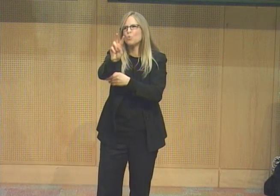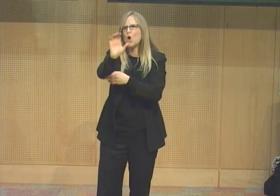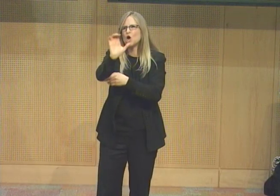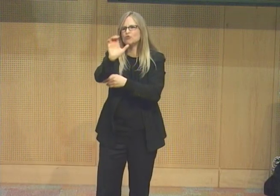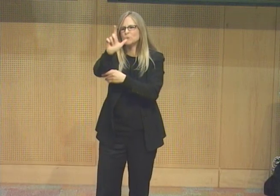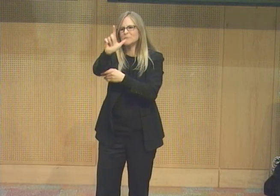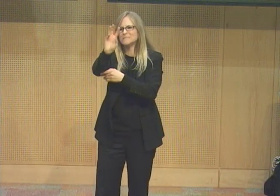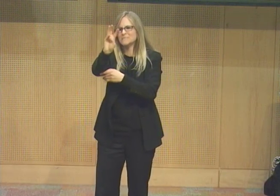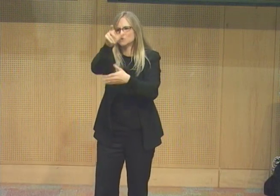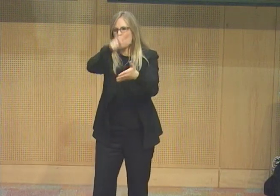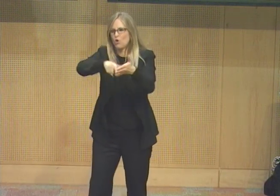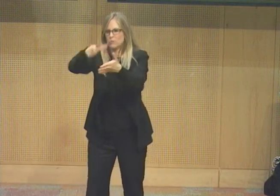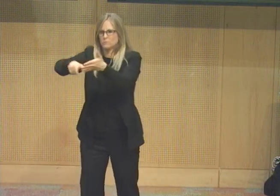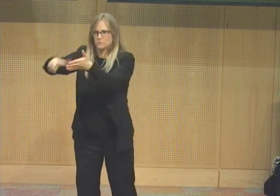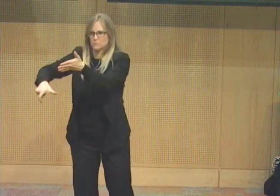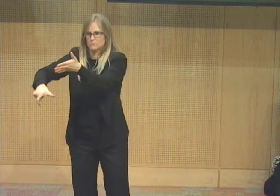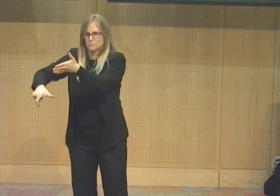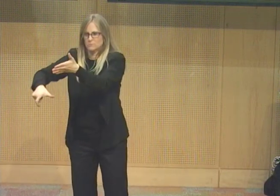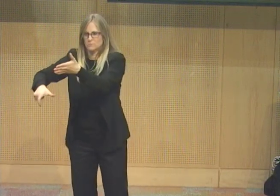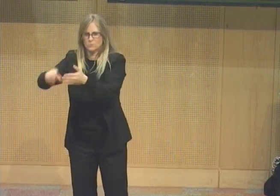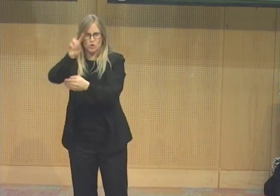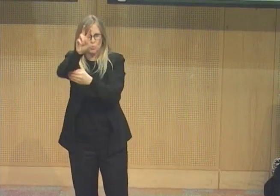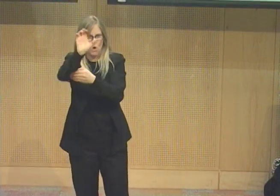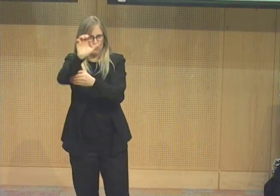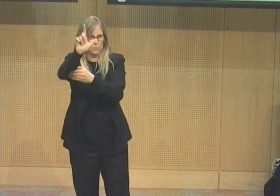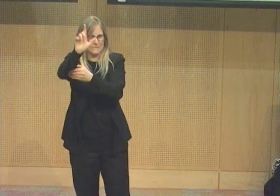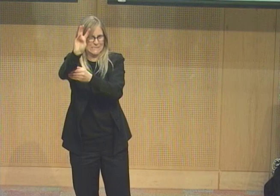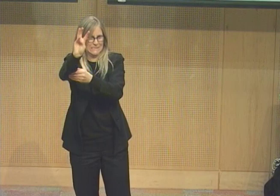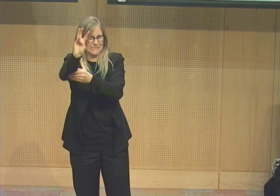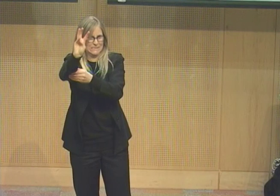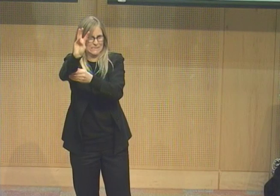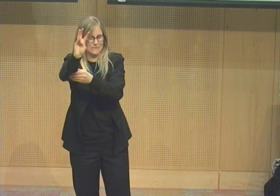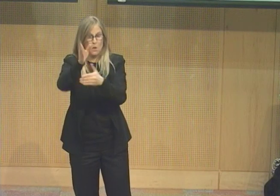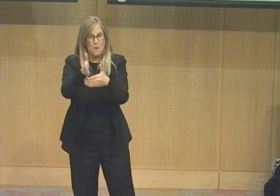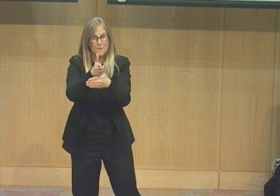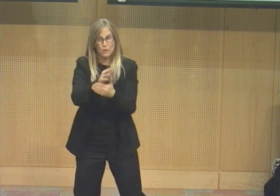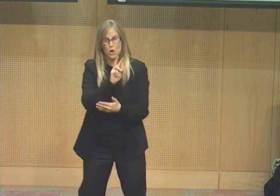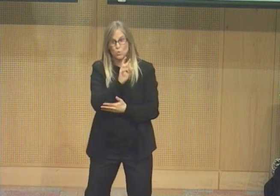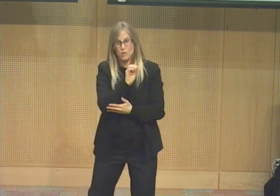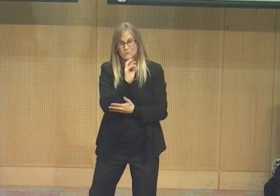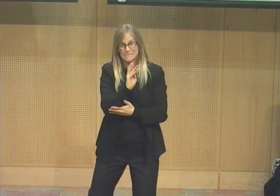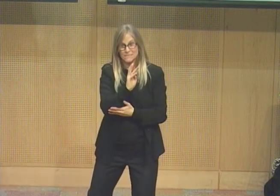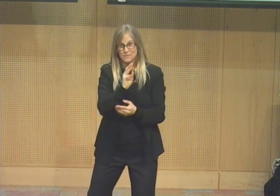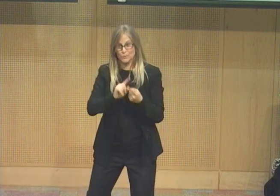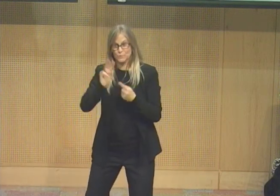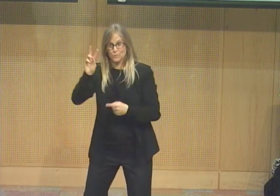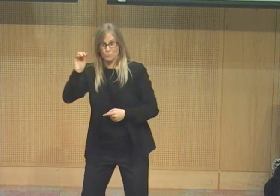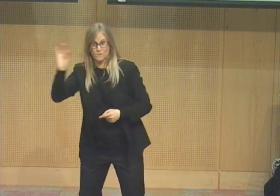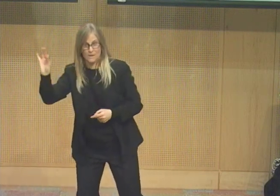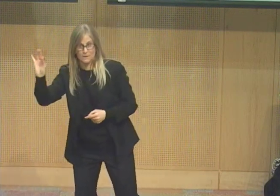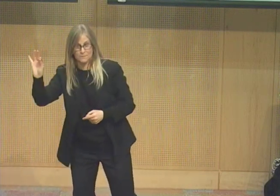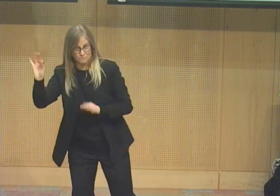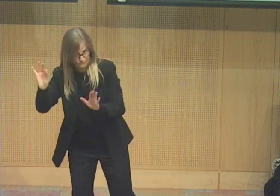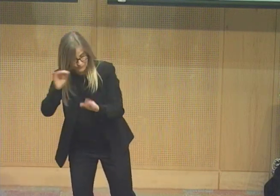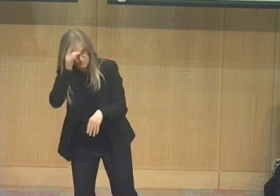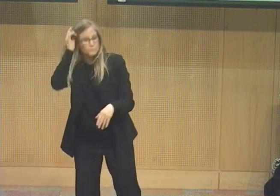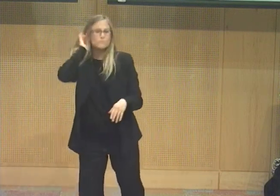with about 226 articles that hit the '06-'09 years.